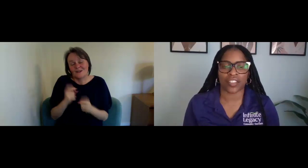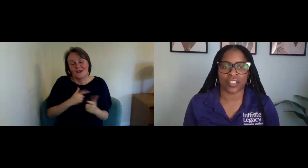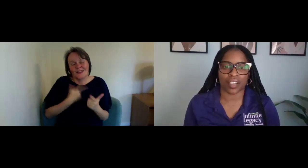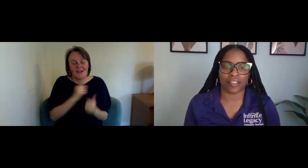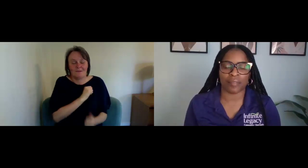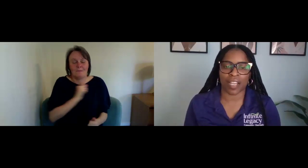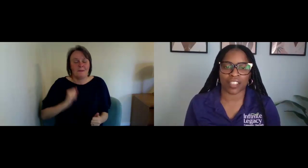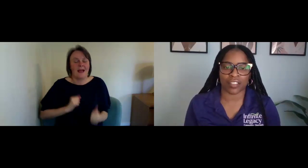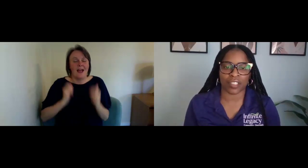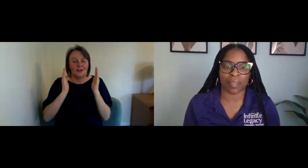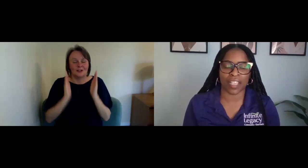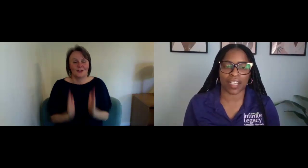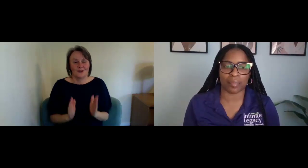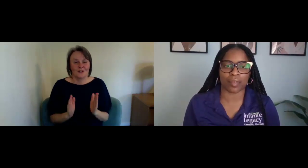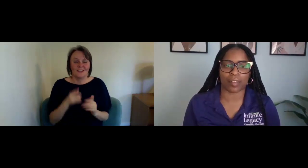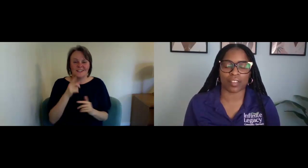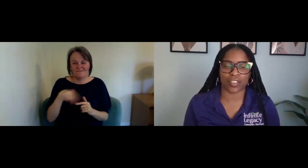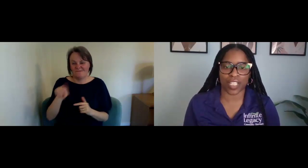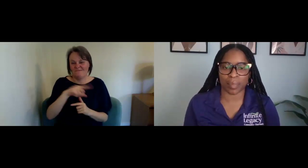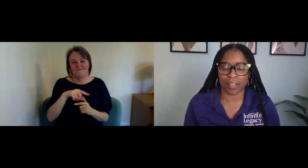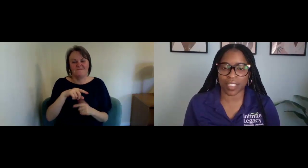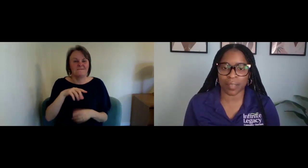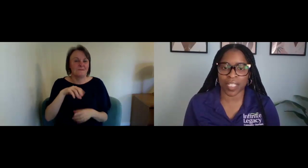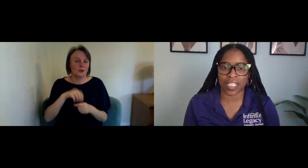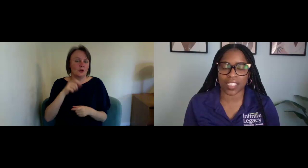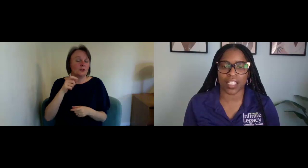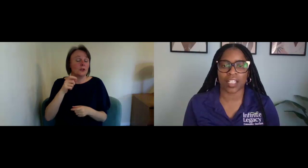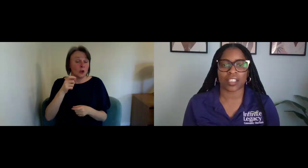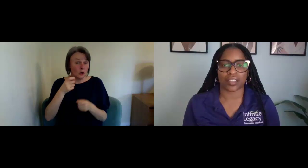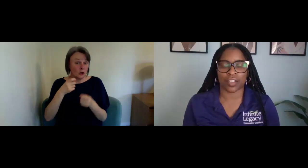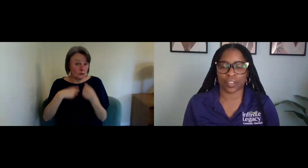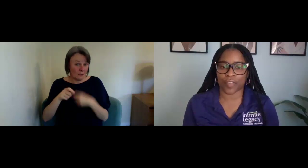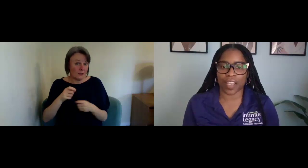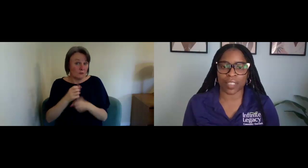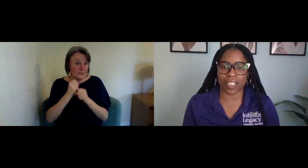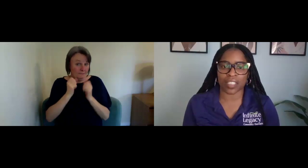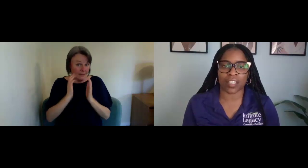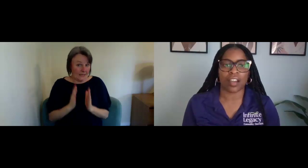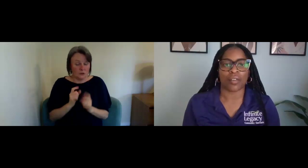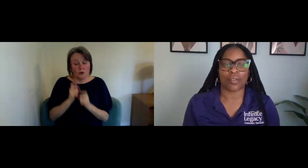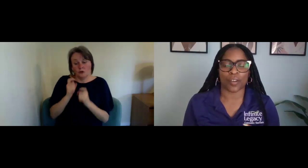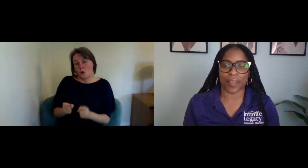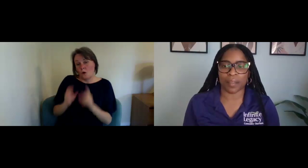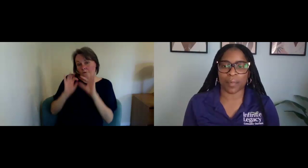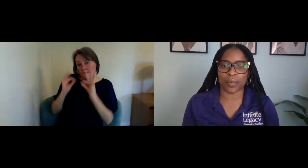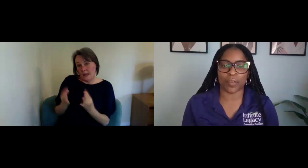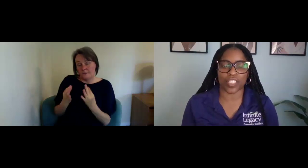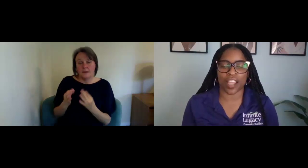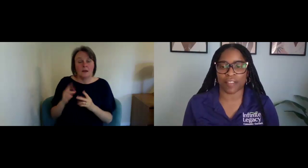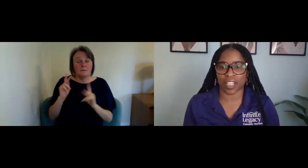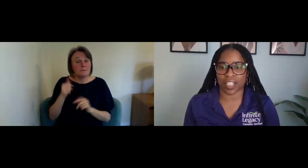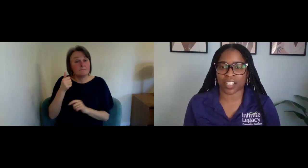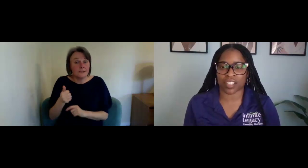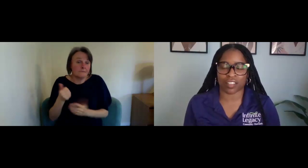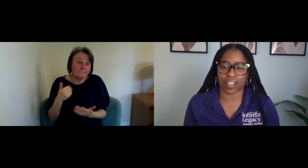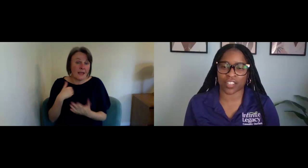Our donate life ambassadors make up transplant recipients, donor families or people who just have a connection